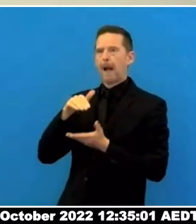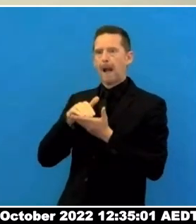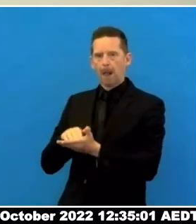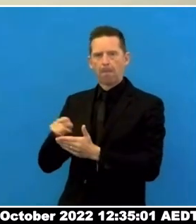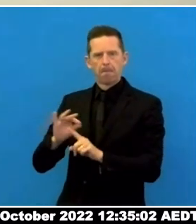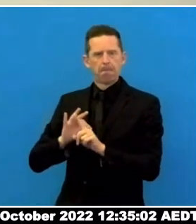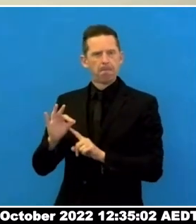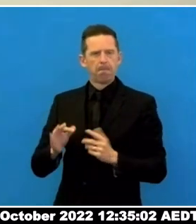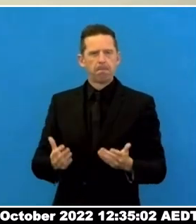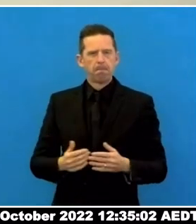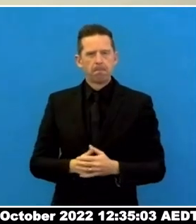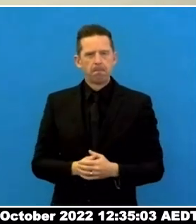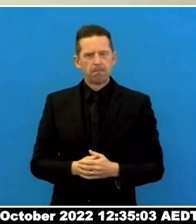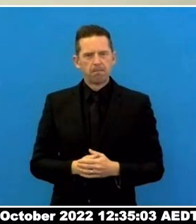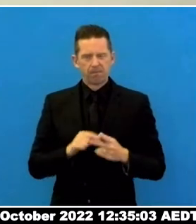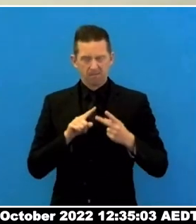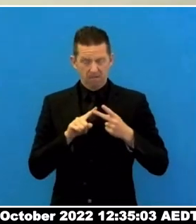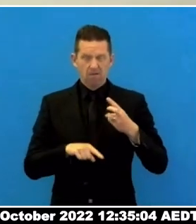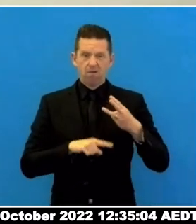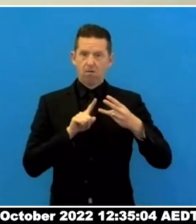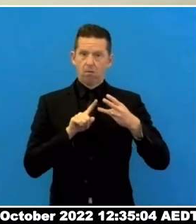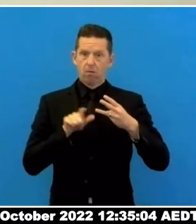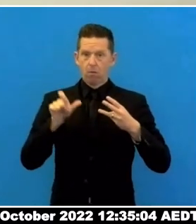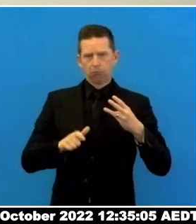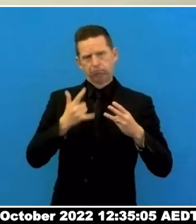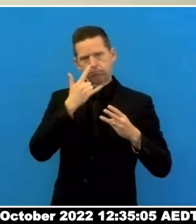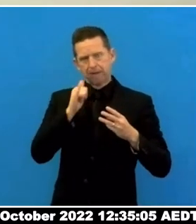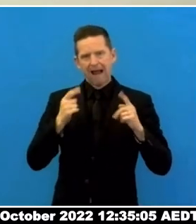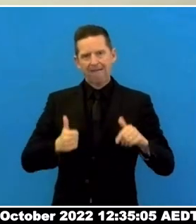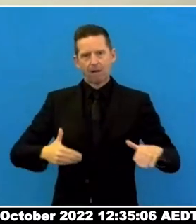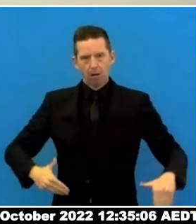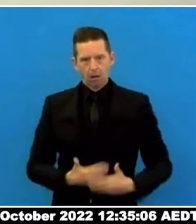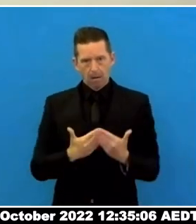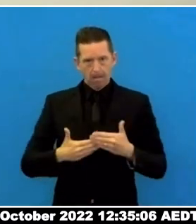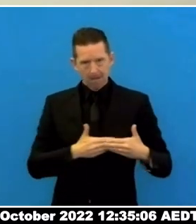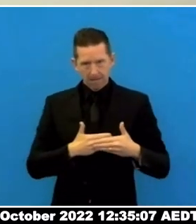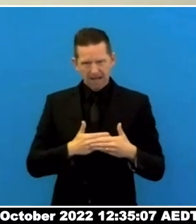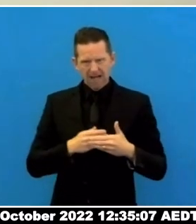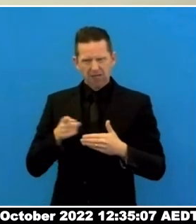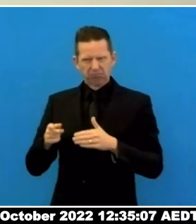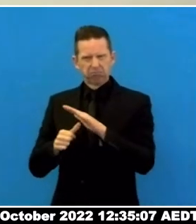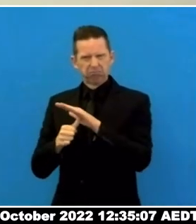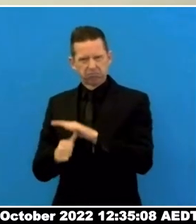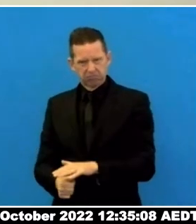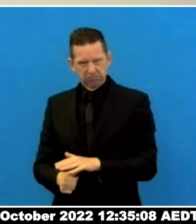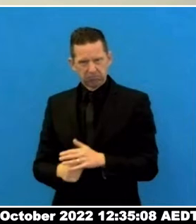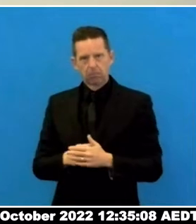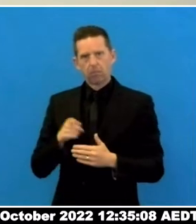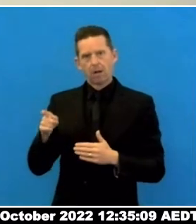So, a third example will be someone who presented with severe postnatal depression and was being treated in the mental health system but without significant progress.